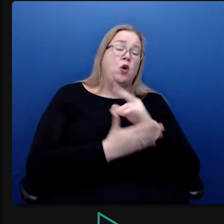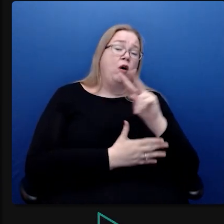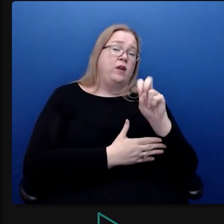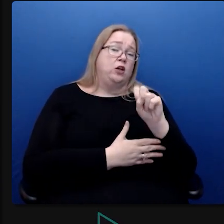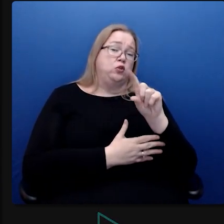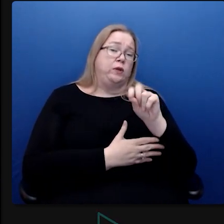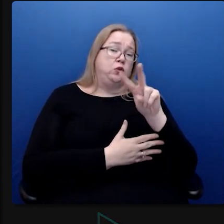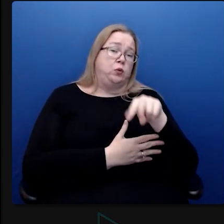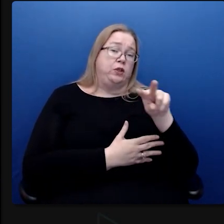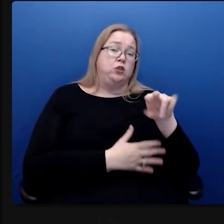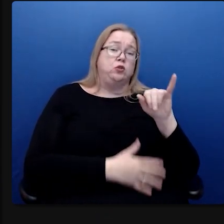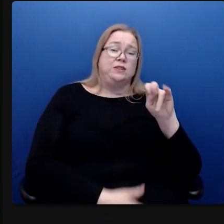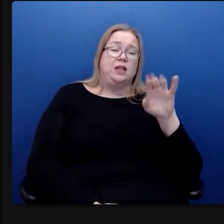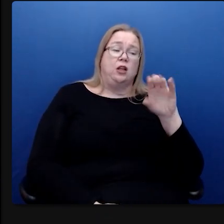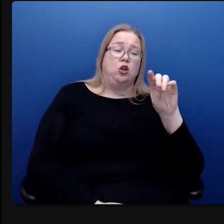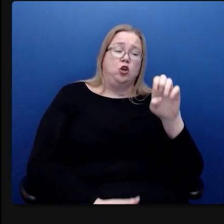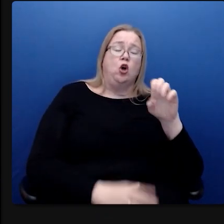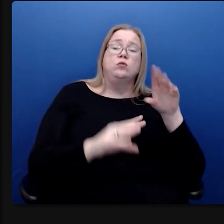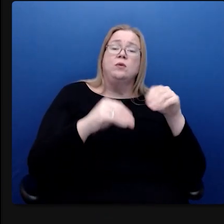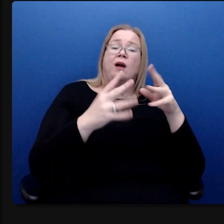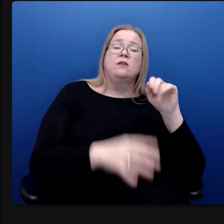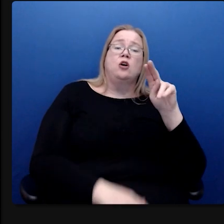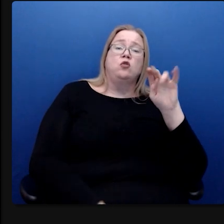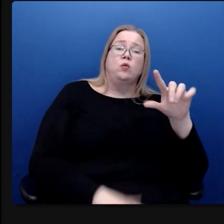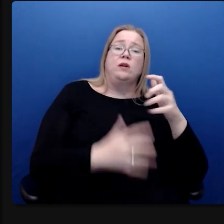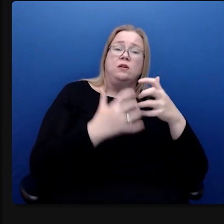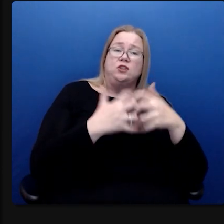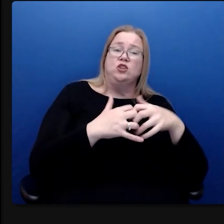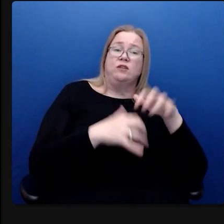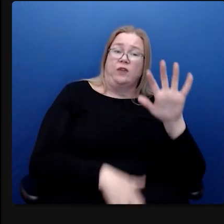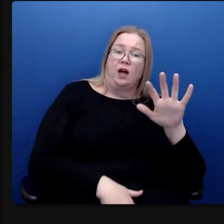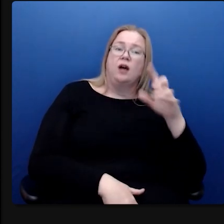New for VS 2022, IntelliCode supports Unreal Engine 5.